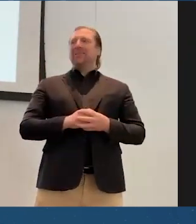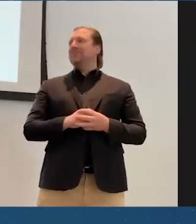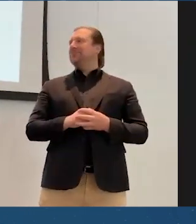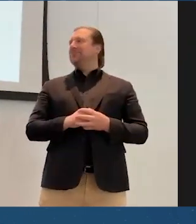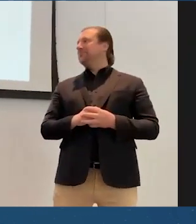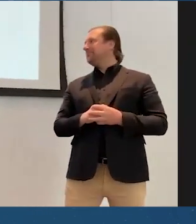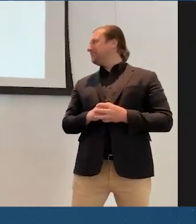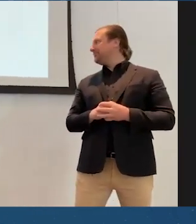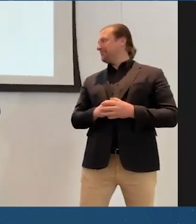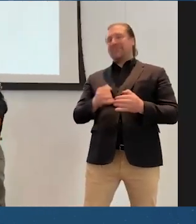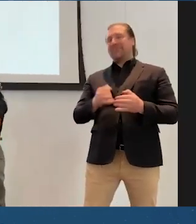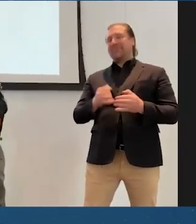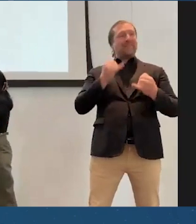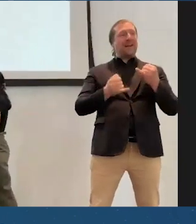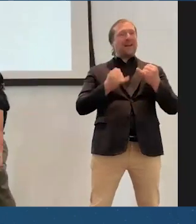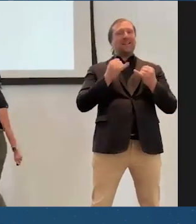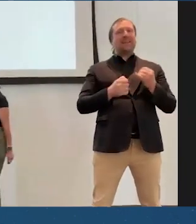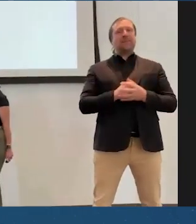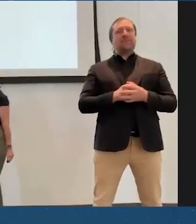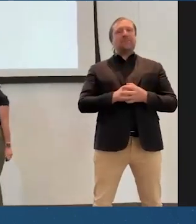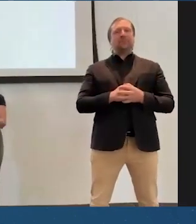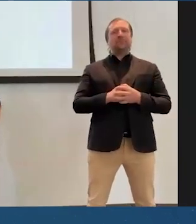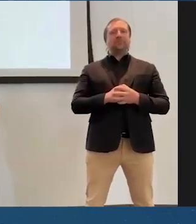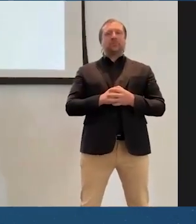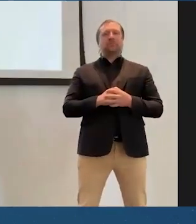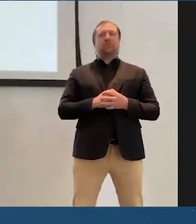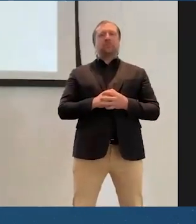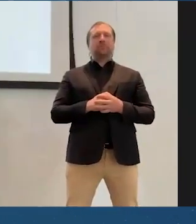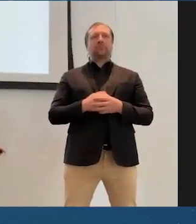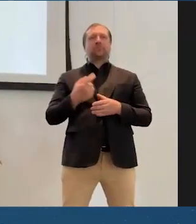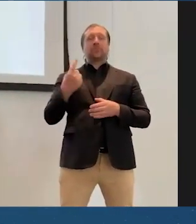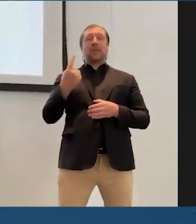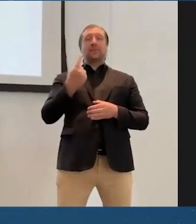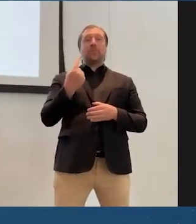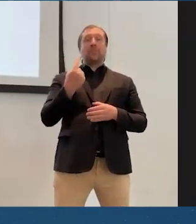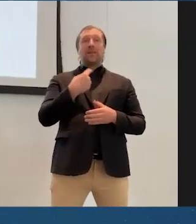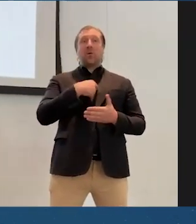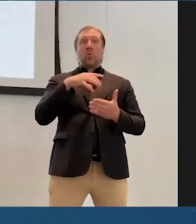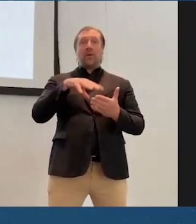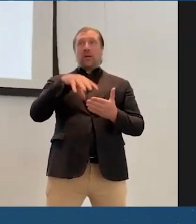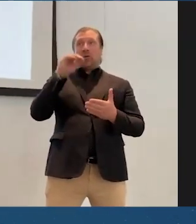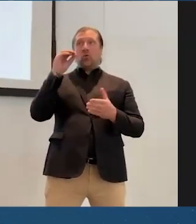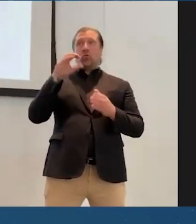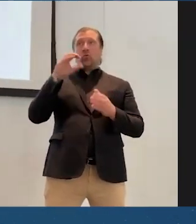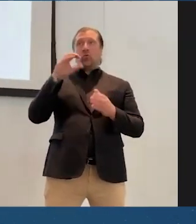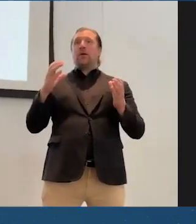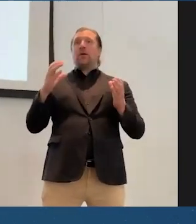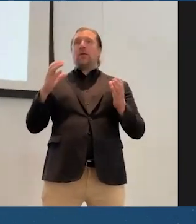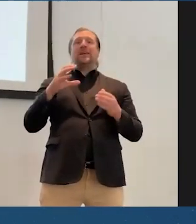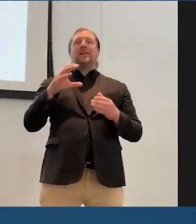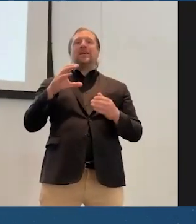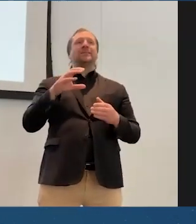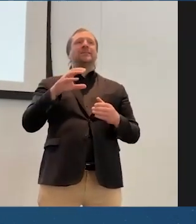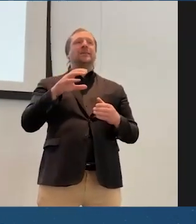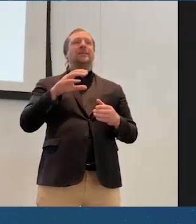And lastly, something that we have learned a lot about is debriefing with the product team.